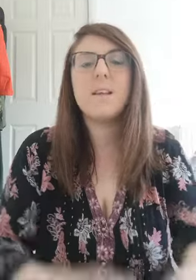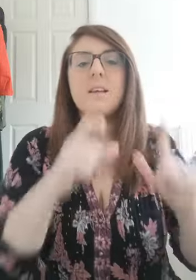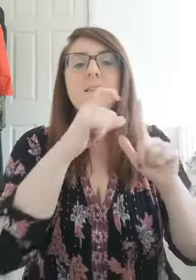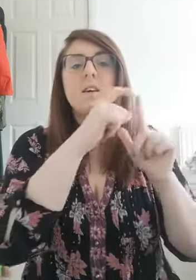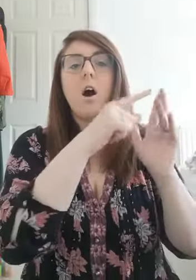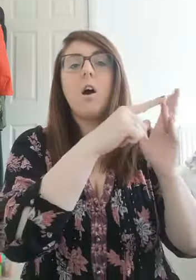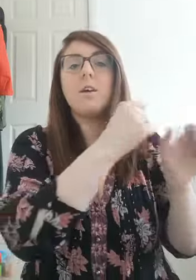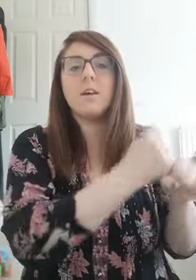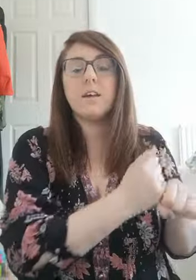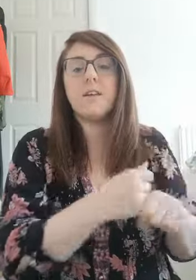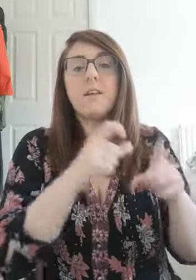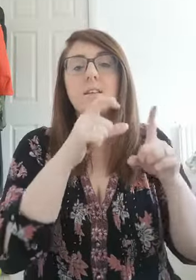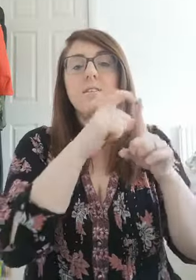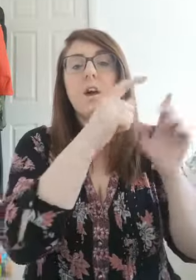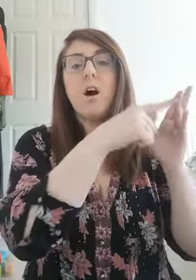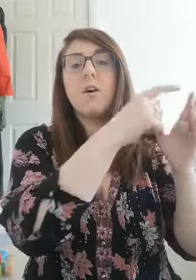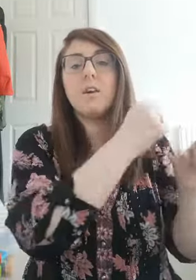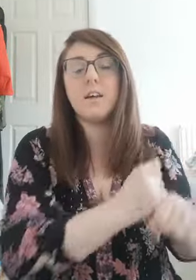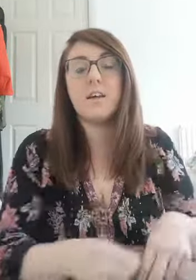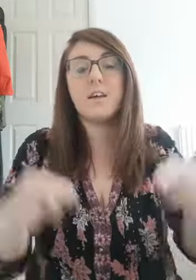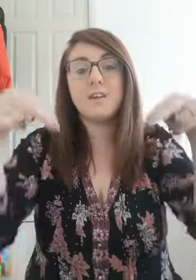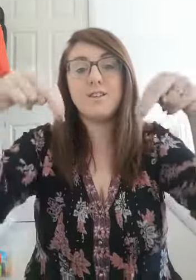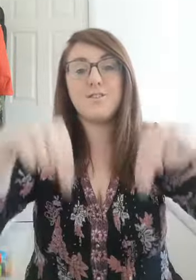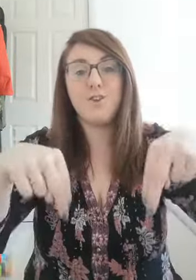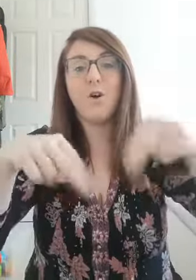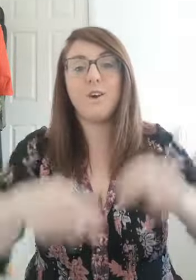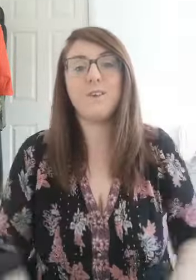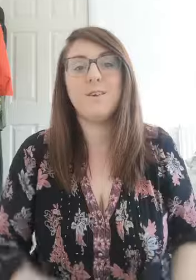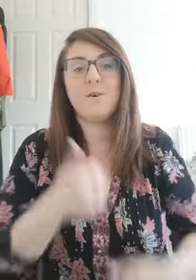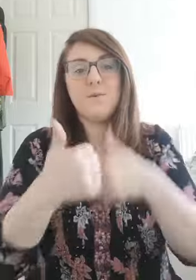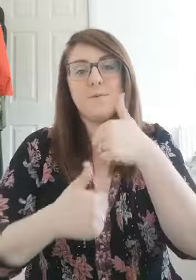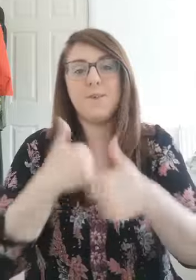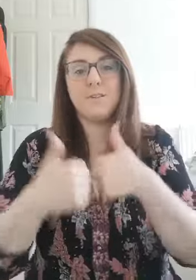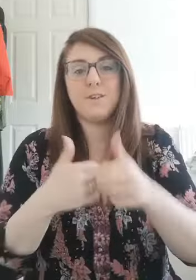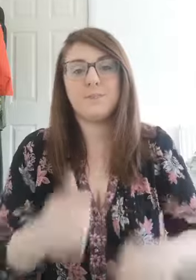d o g dog Well done!